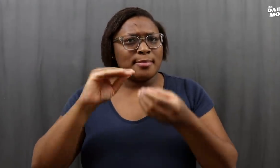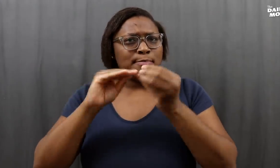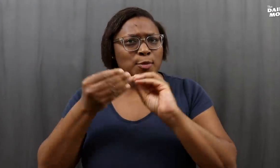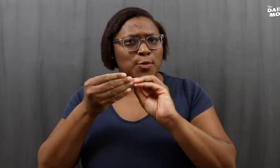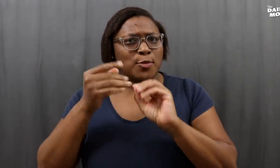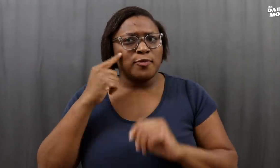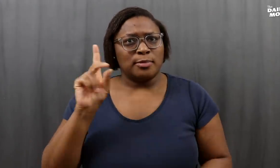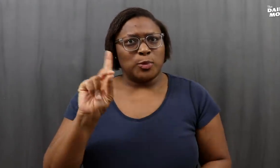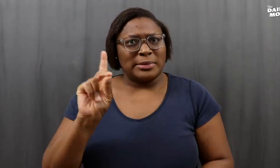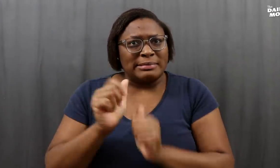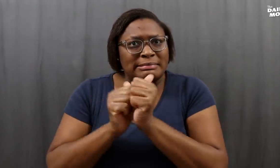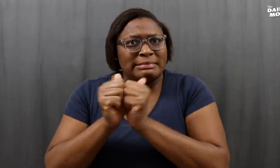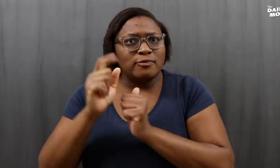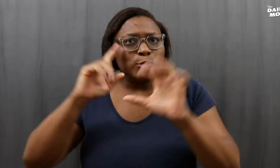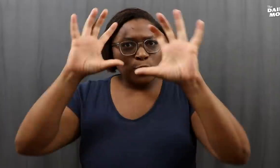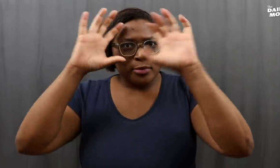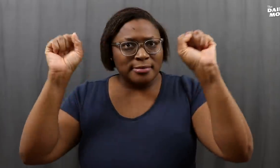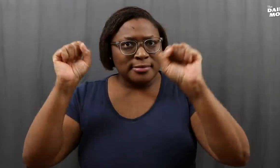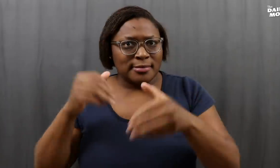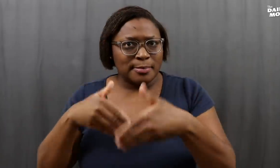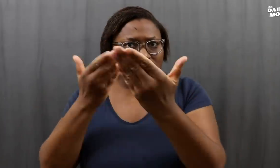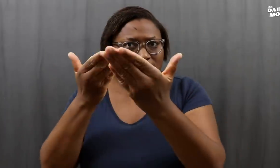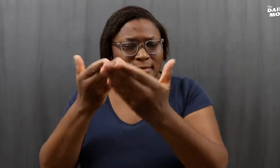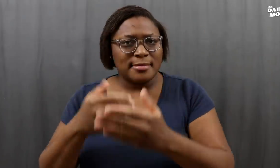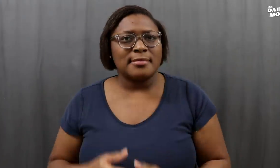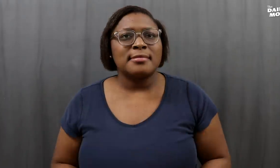for the presidential nomination for several months,